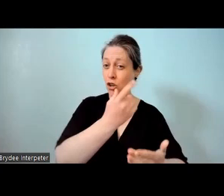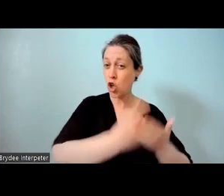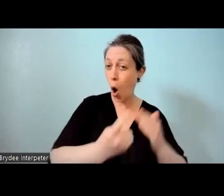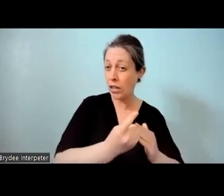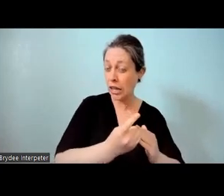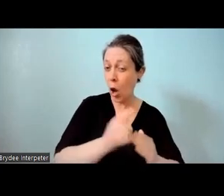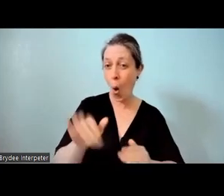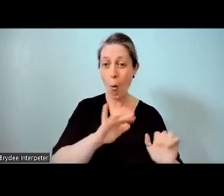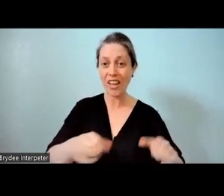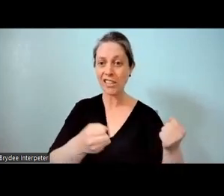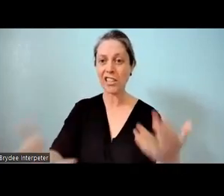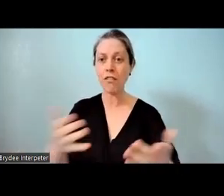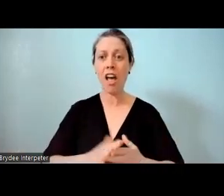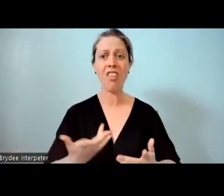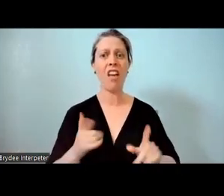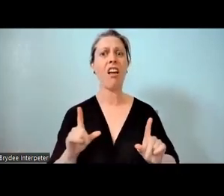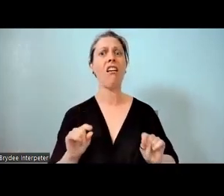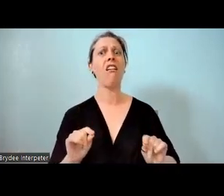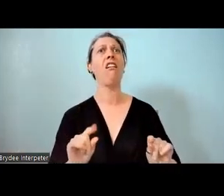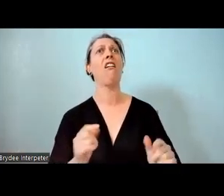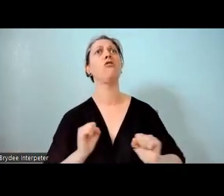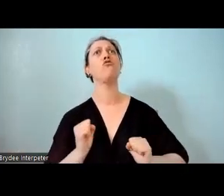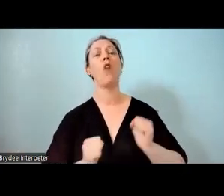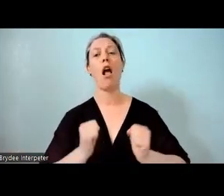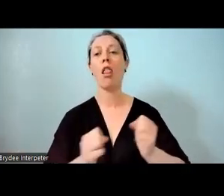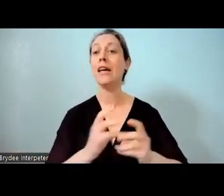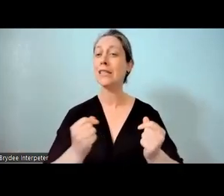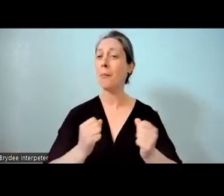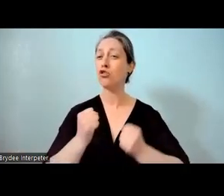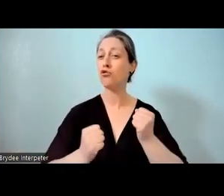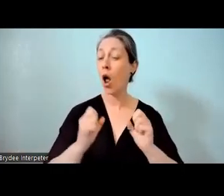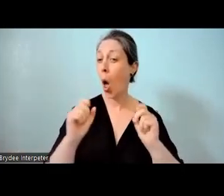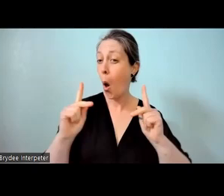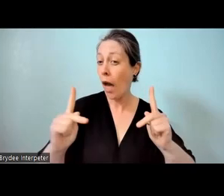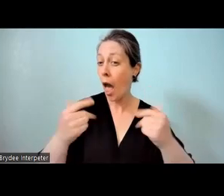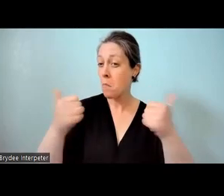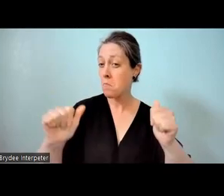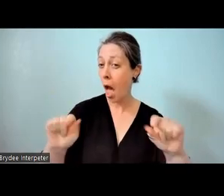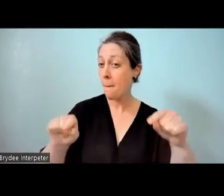you know, with better grades. All the while thinking we're actually nurturing their potential and we're not.